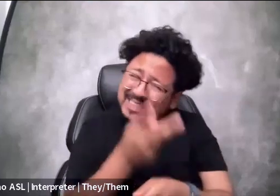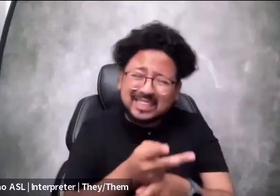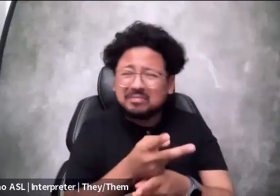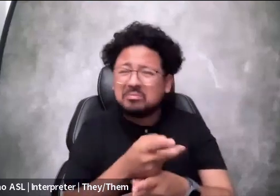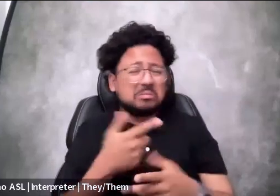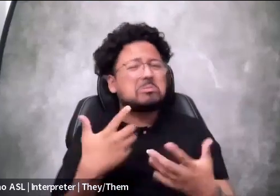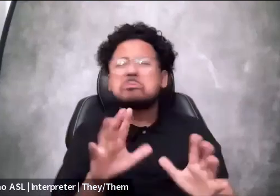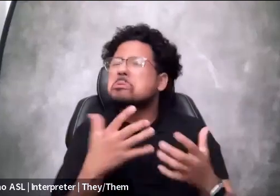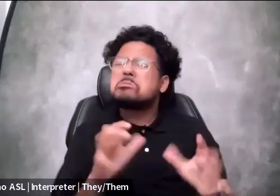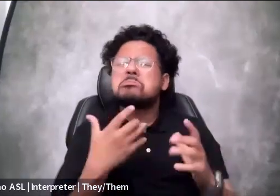They gave it to me.